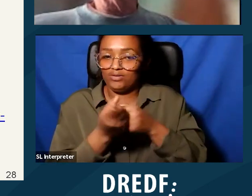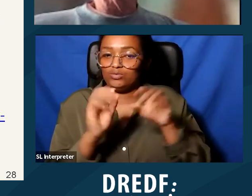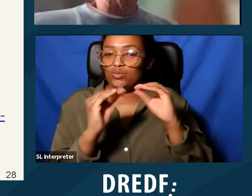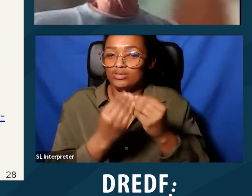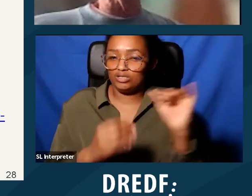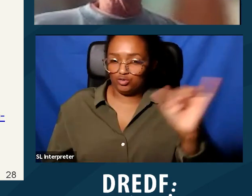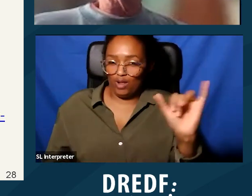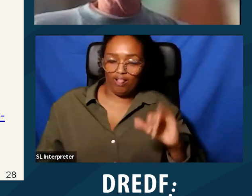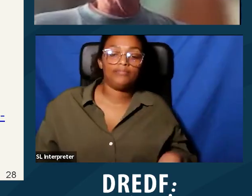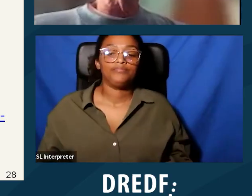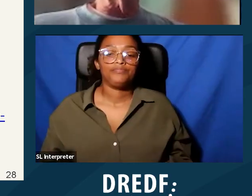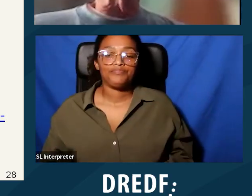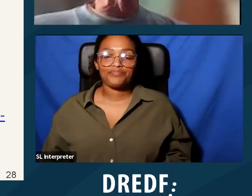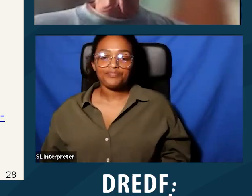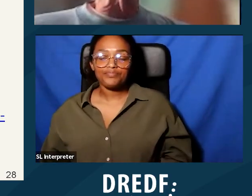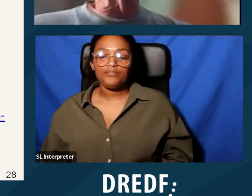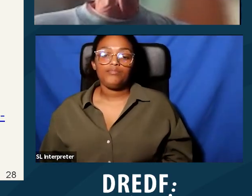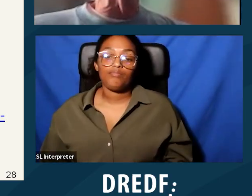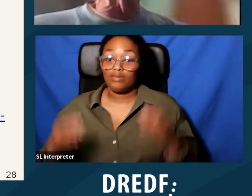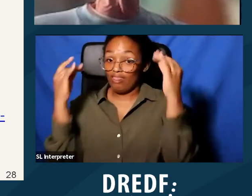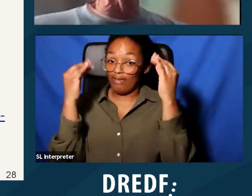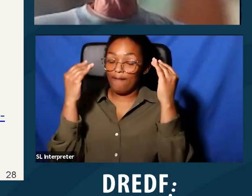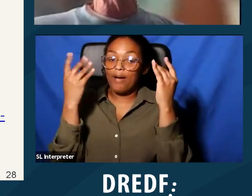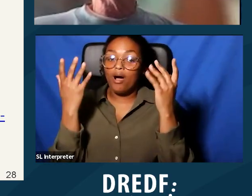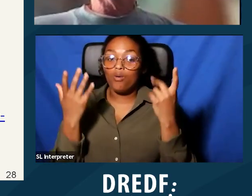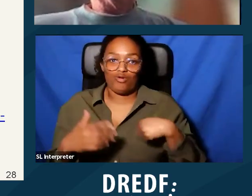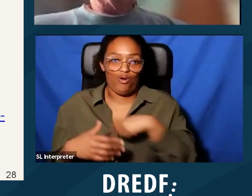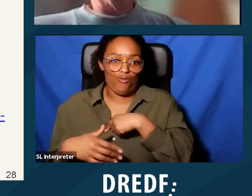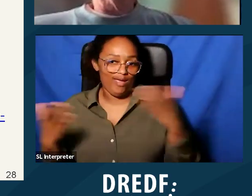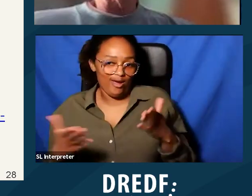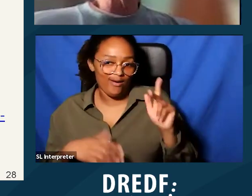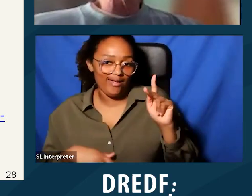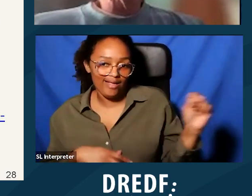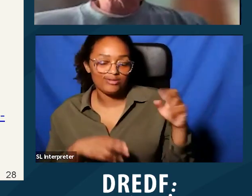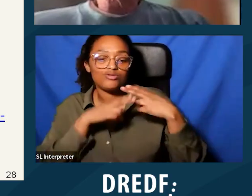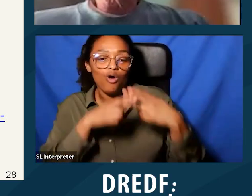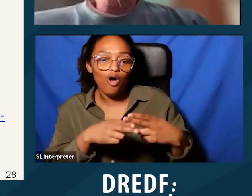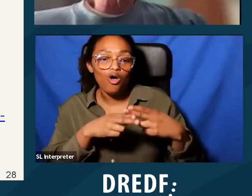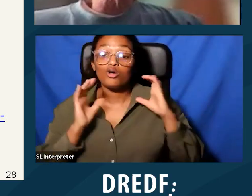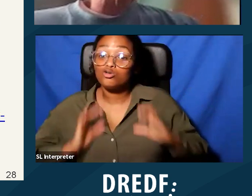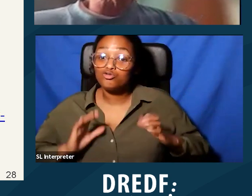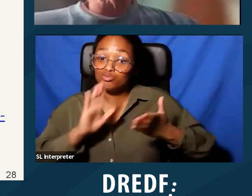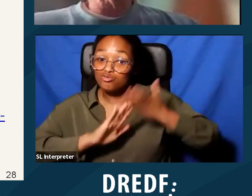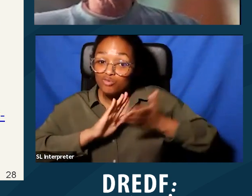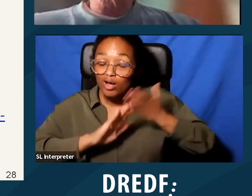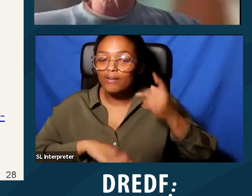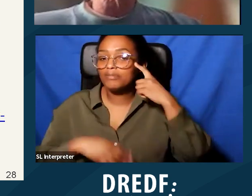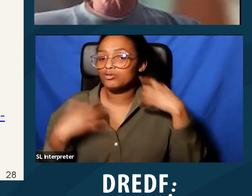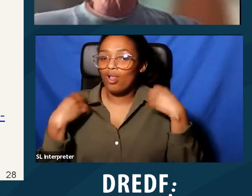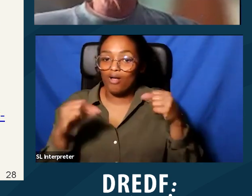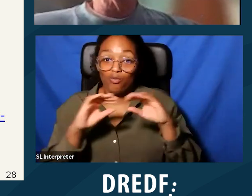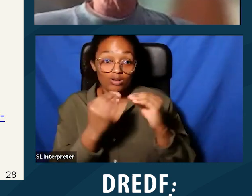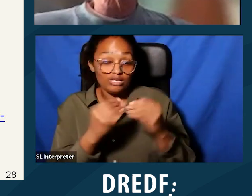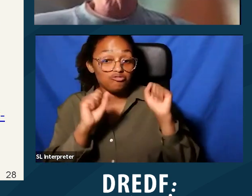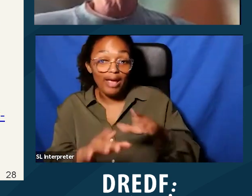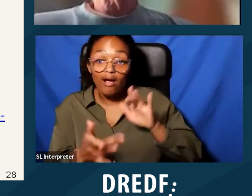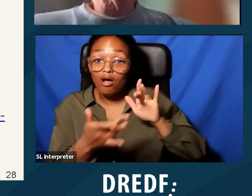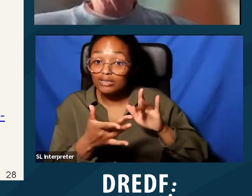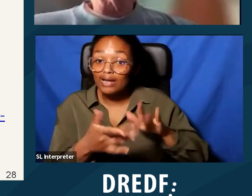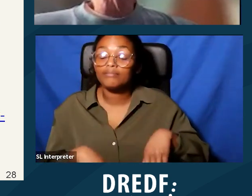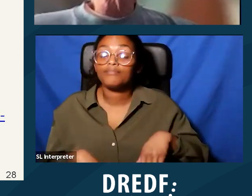Think about what we in Kansas call consumer‑run mental health organizations. Think about aging